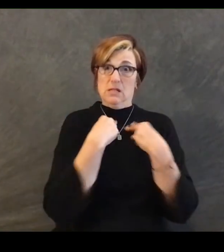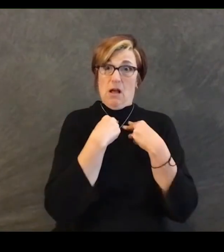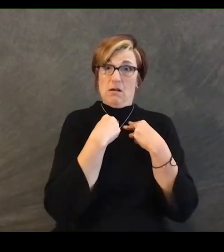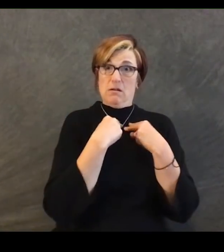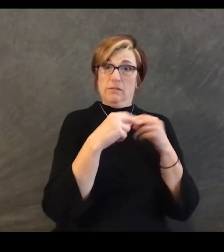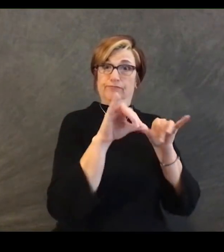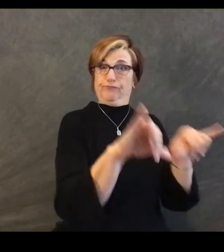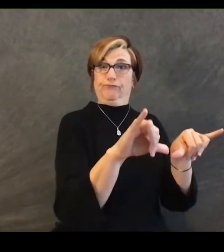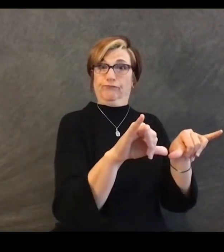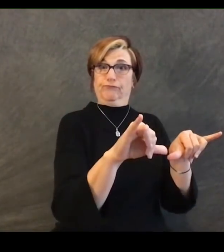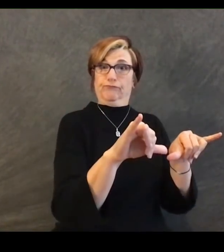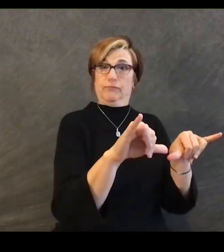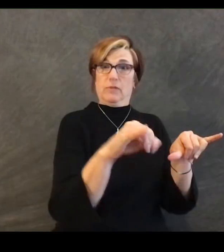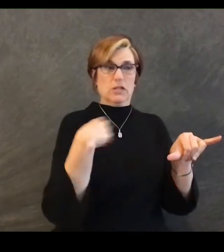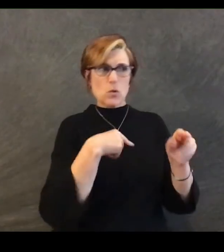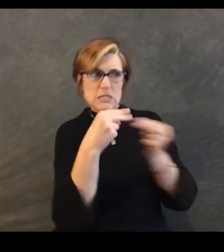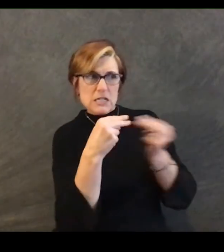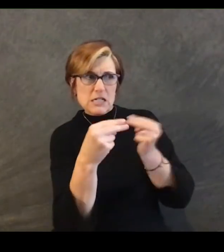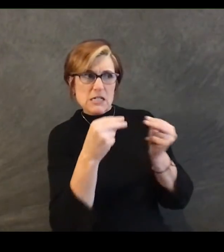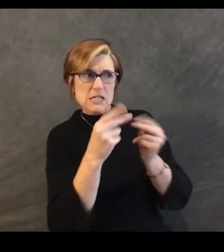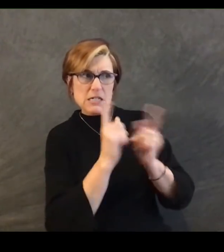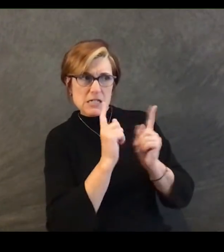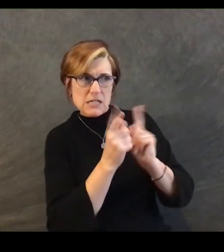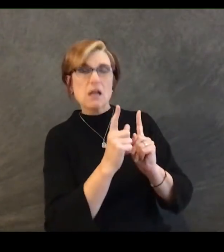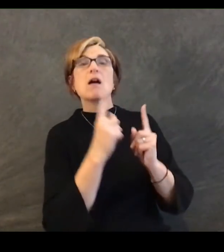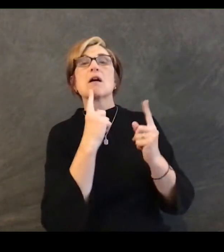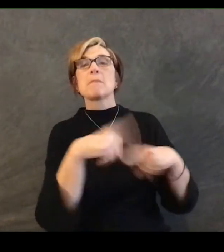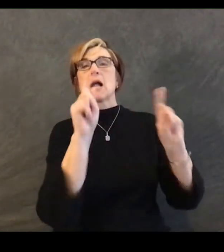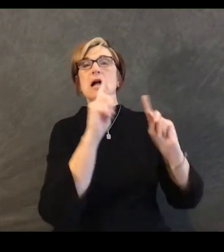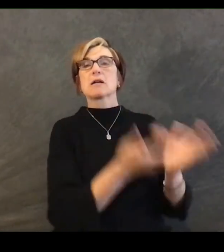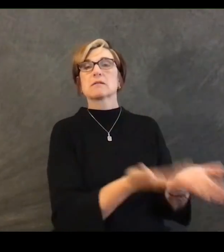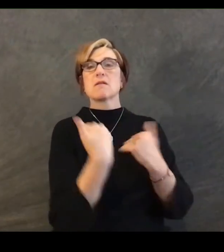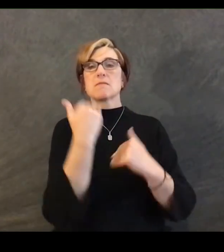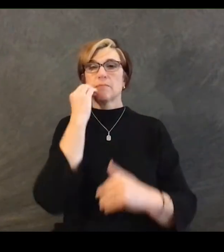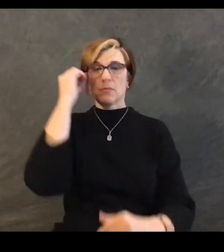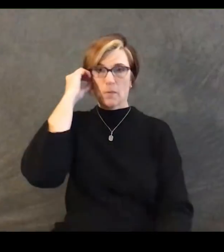them almost everybody is out now back home with their parents their wives